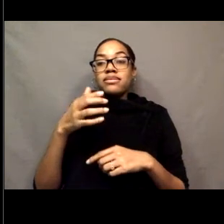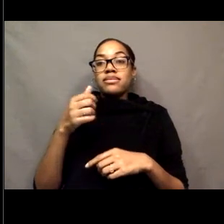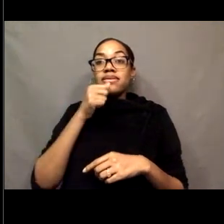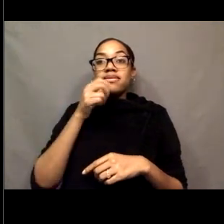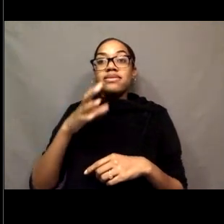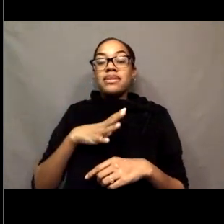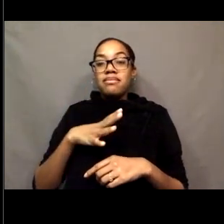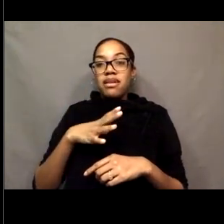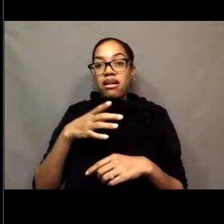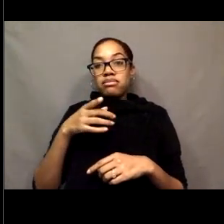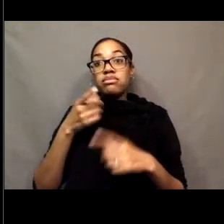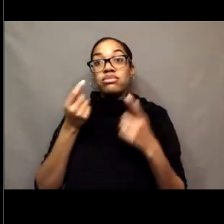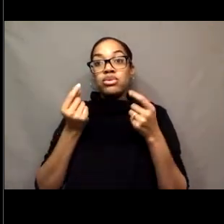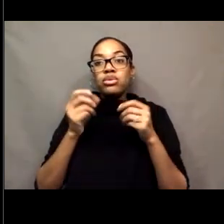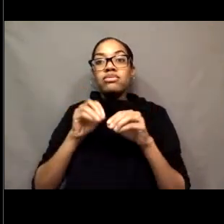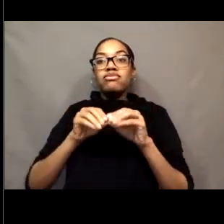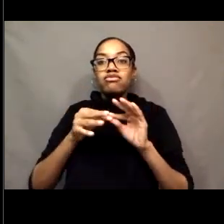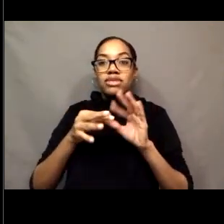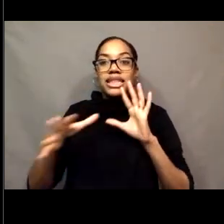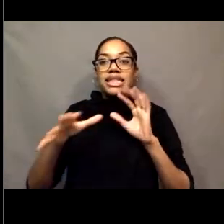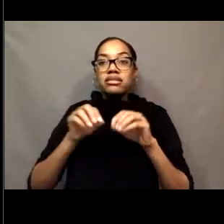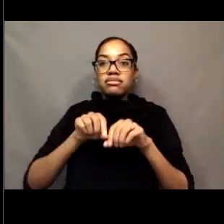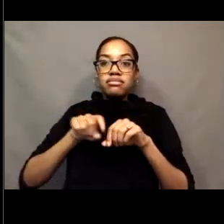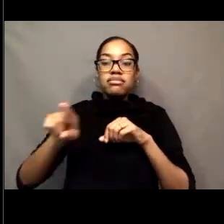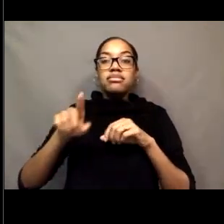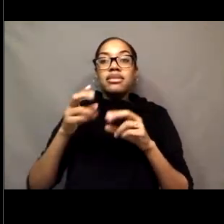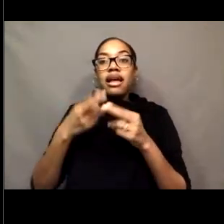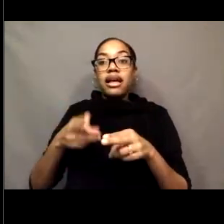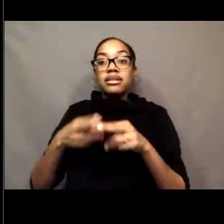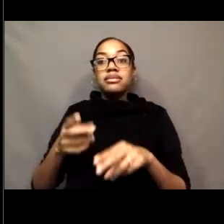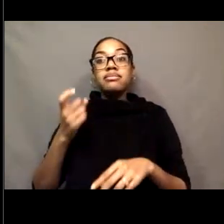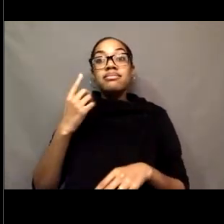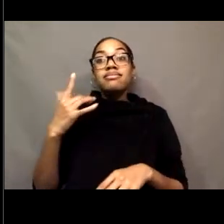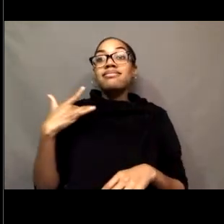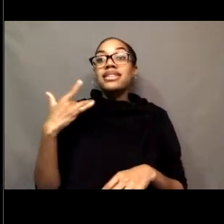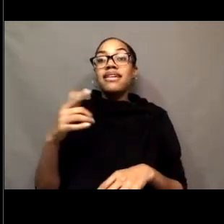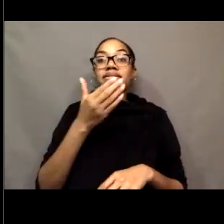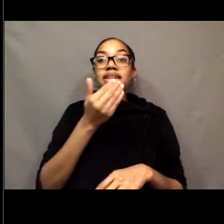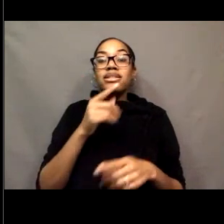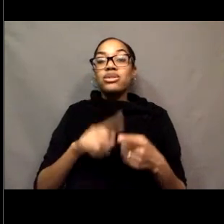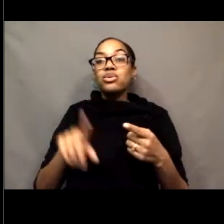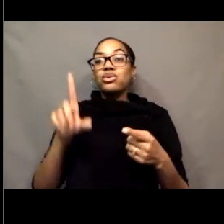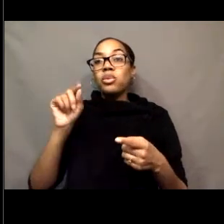between 15 and 20 million eggs. So if we can get her to release the eggs